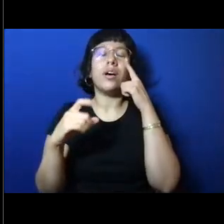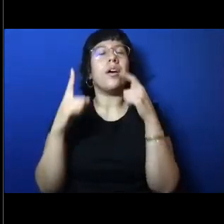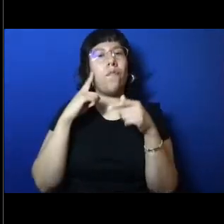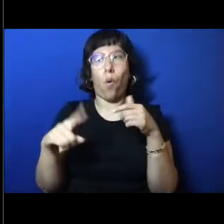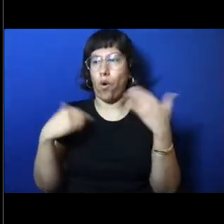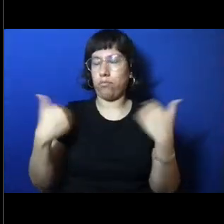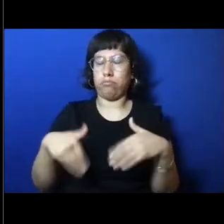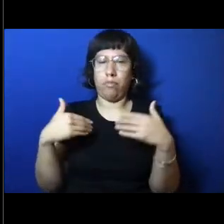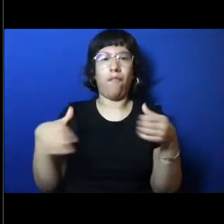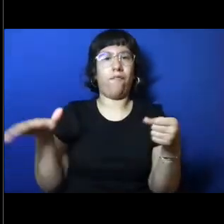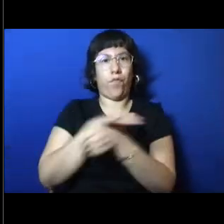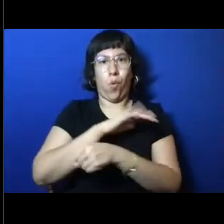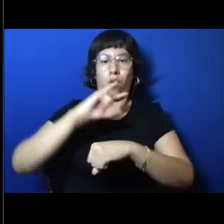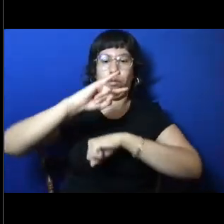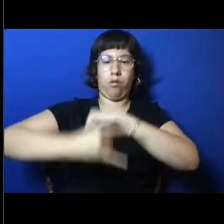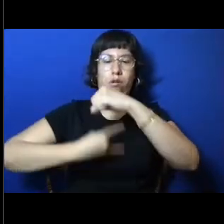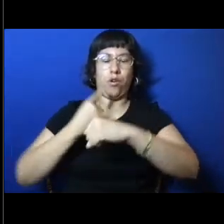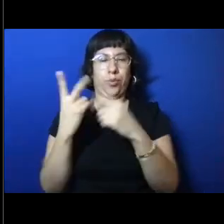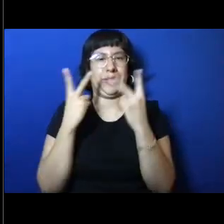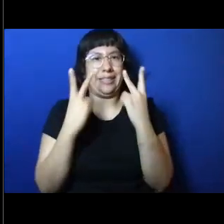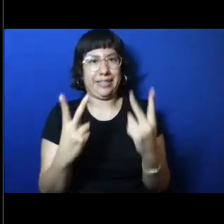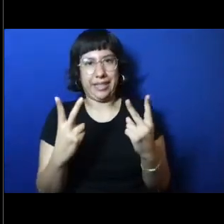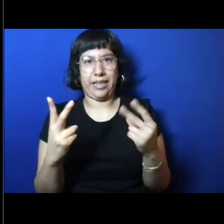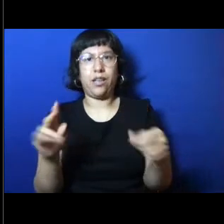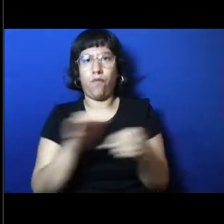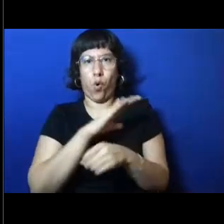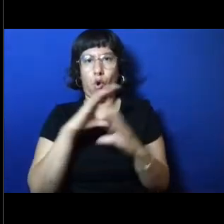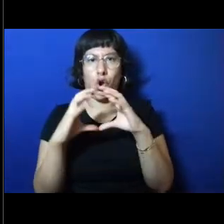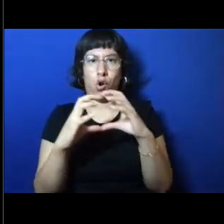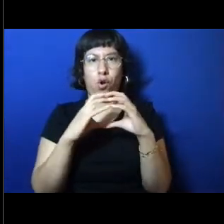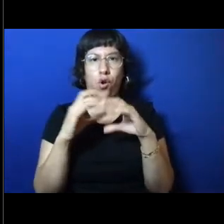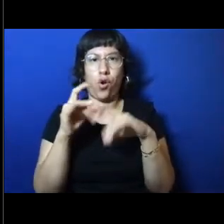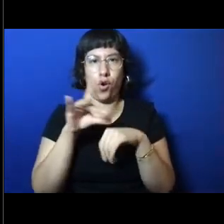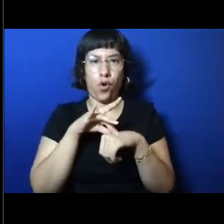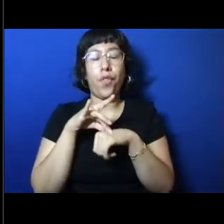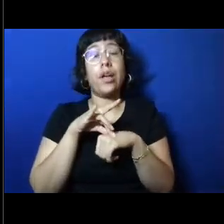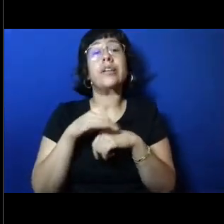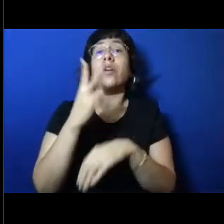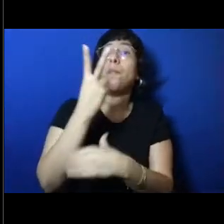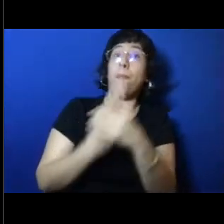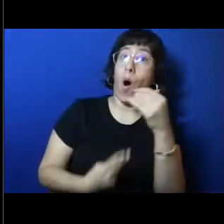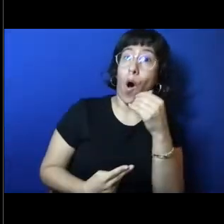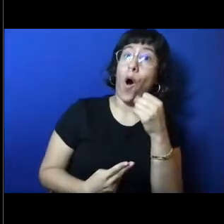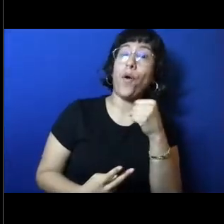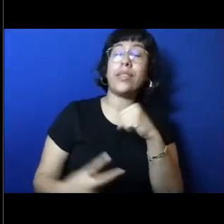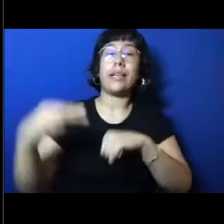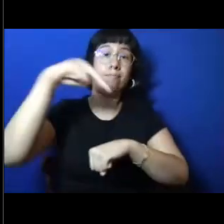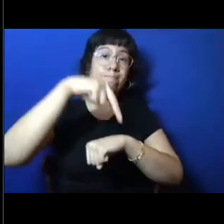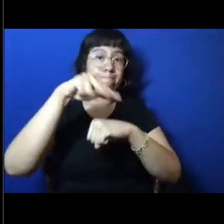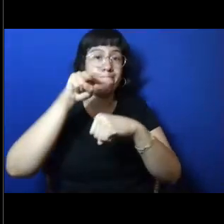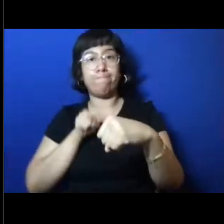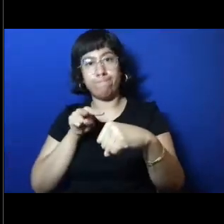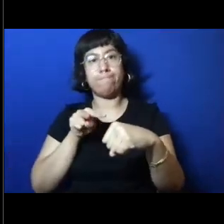And that one is really important as well. So together they form kind of that complimentary set of data that we need to predict the weather.